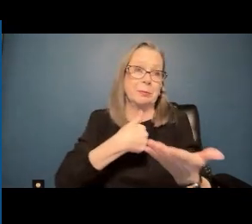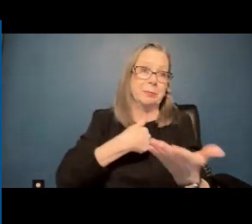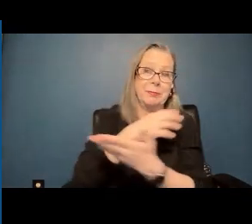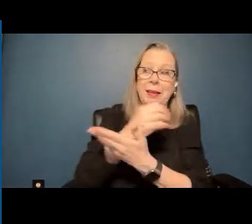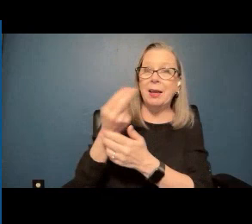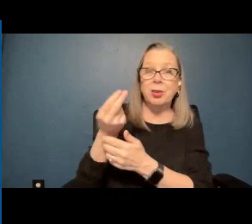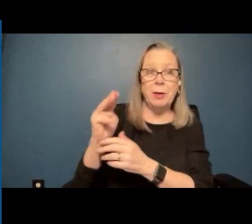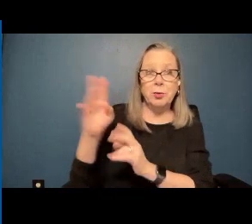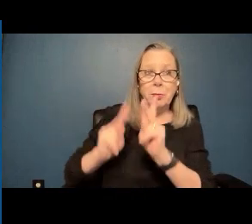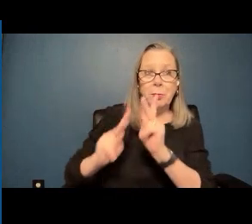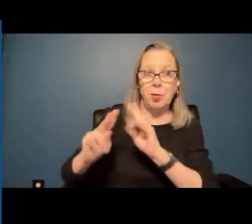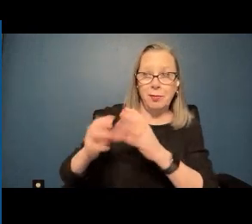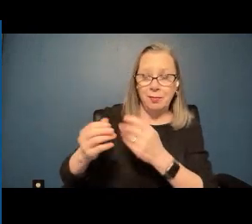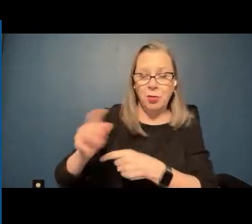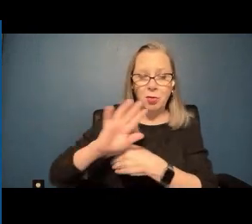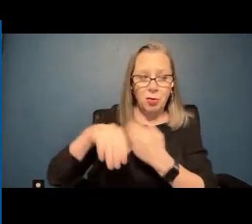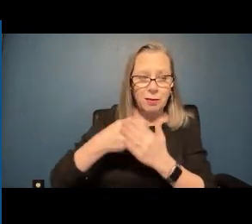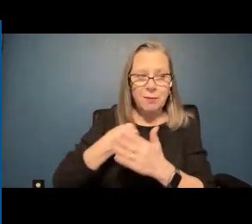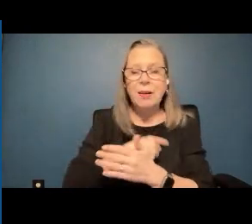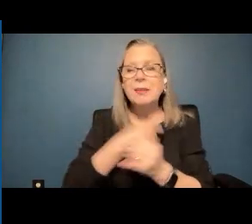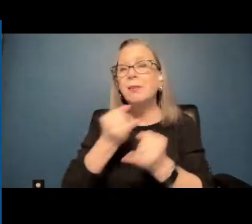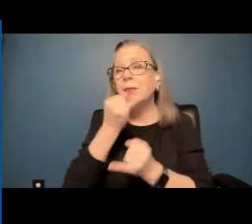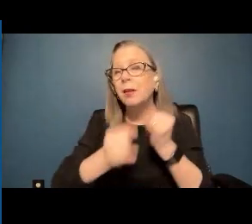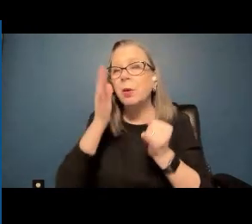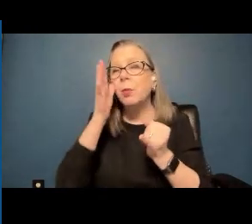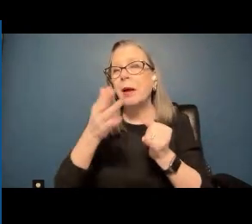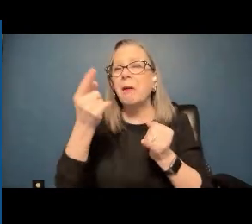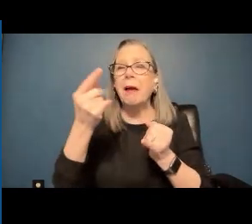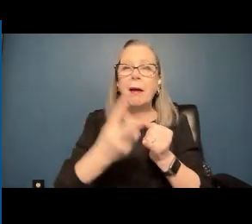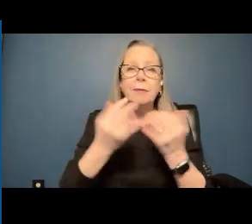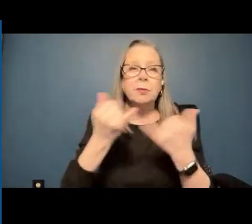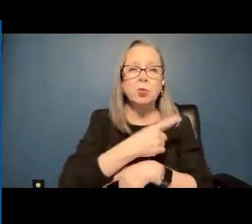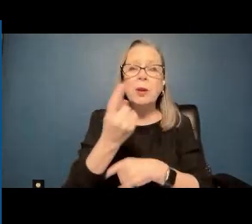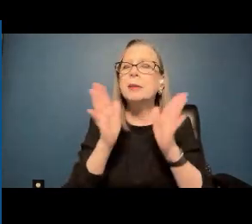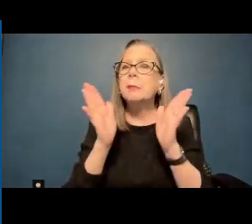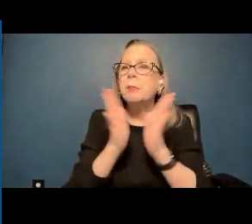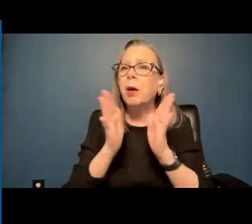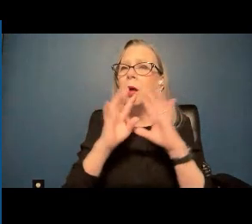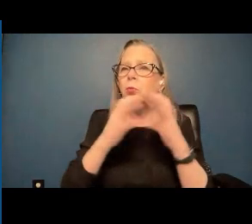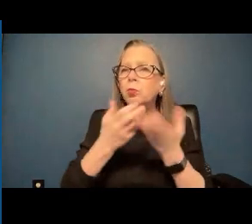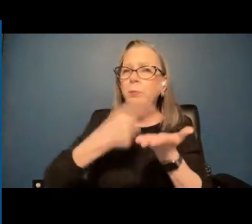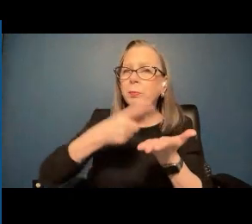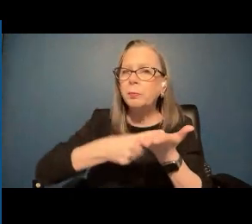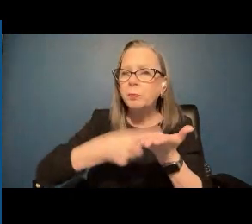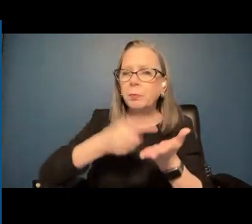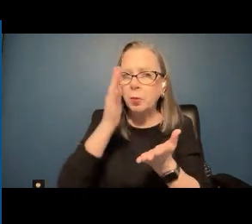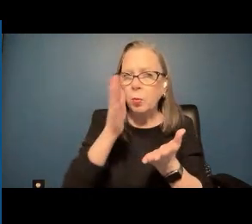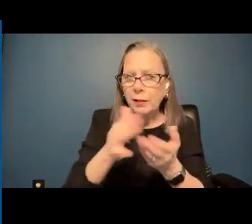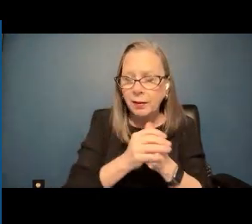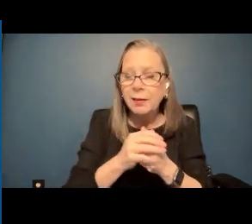And finally, we'll spend about half of the day in small group discussions. Well, you're where you'll get to connect with